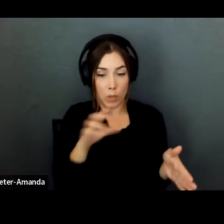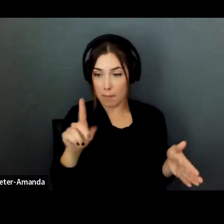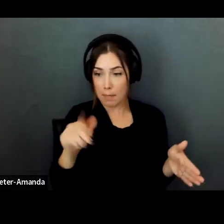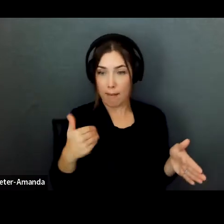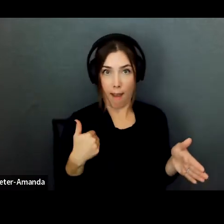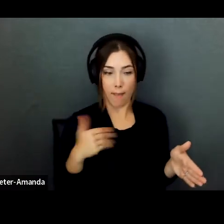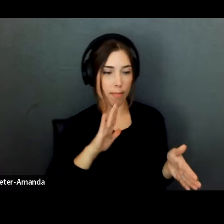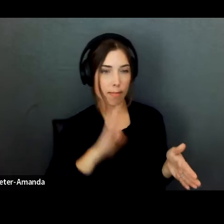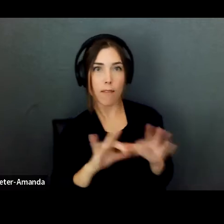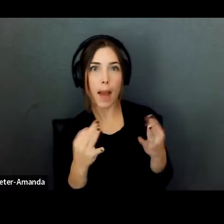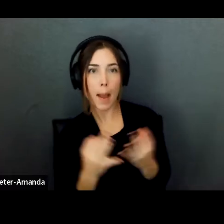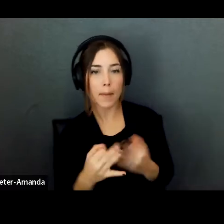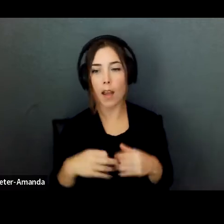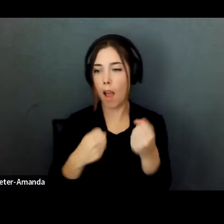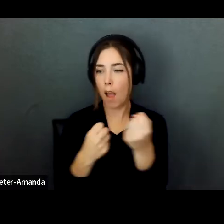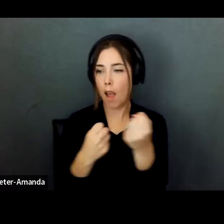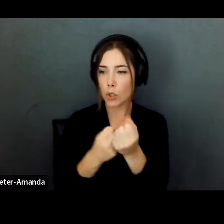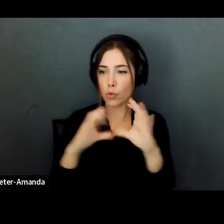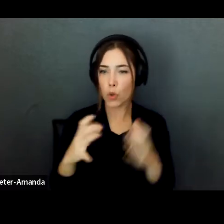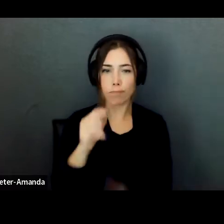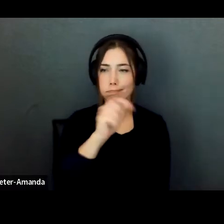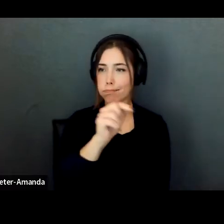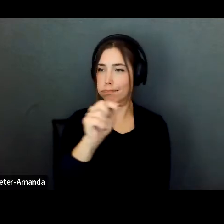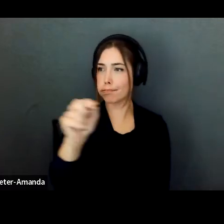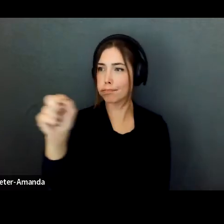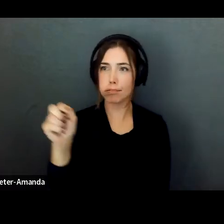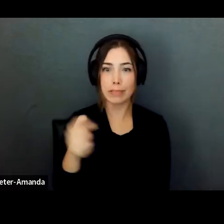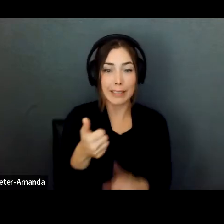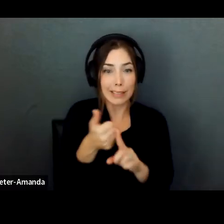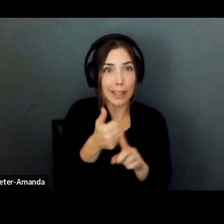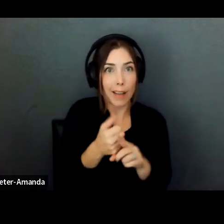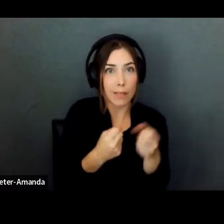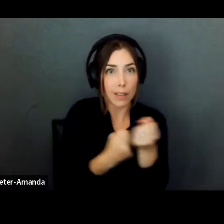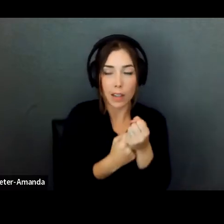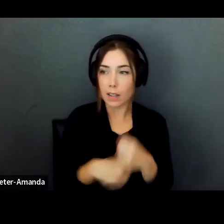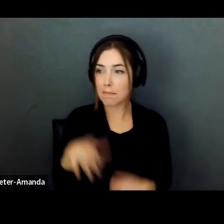kind of advocacy group. Self advocacy groups. Parent groups. Sibling groups.